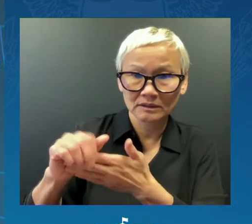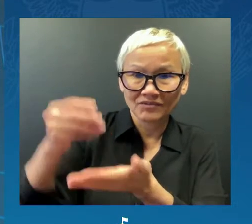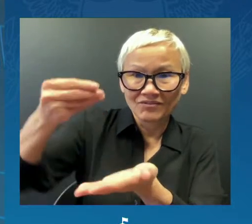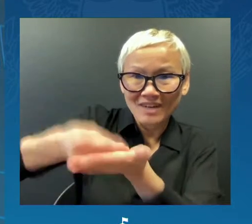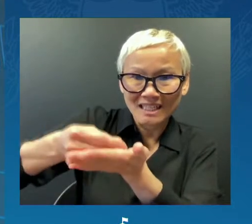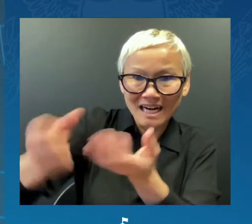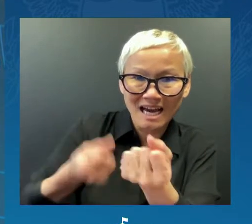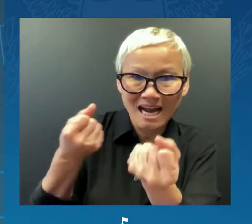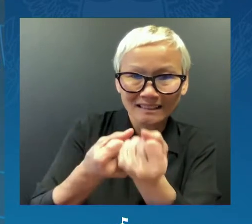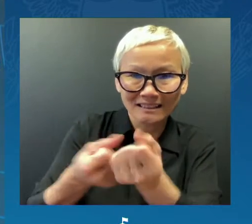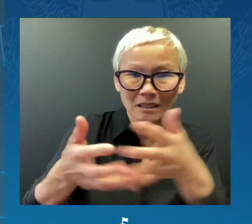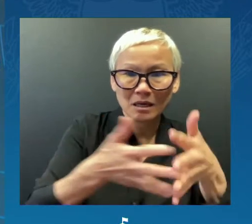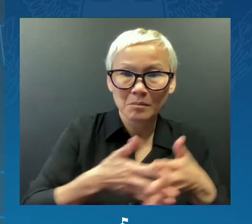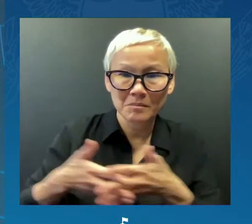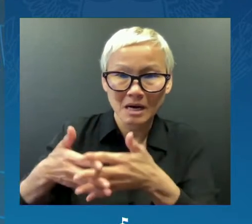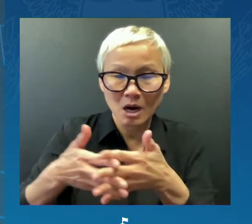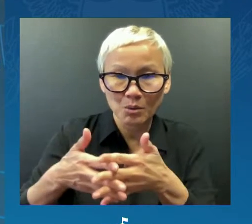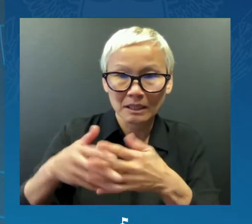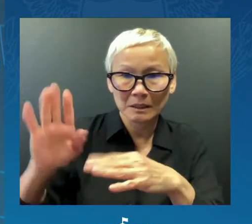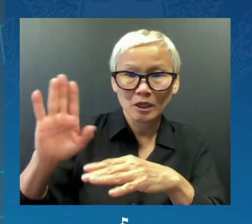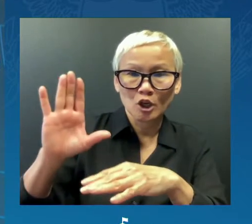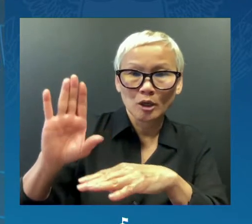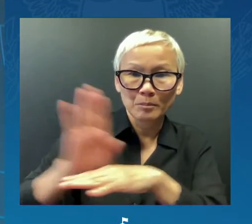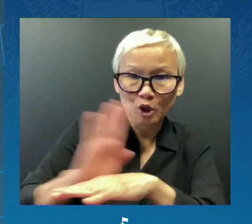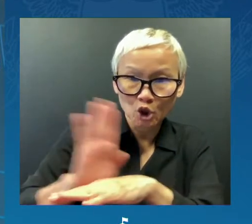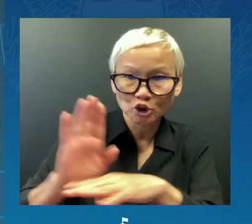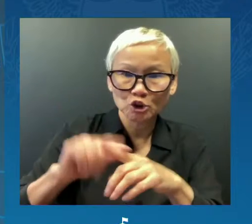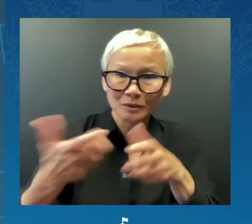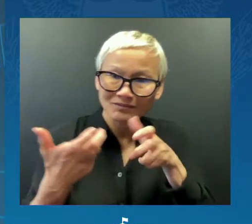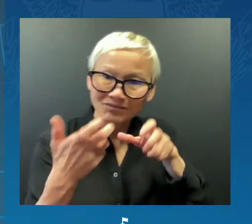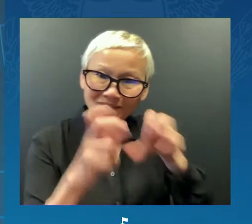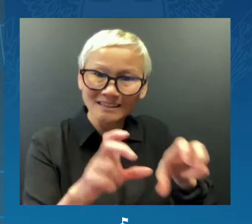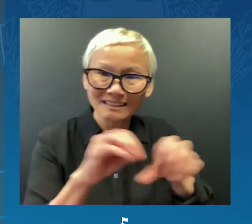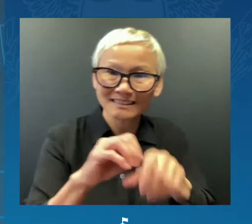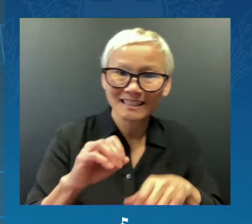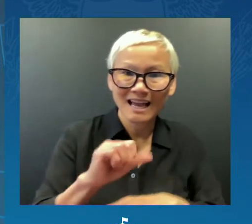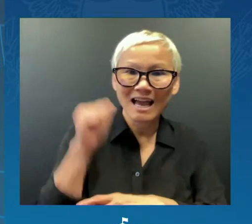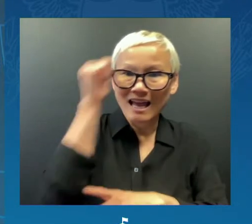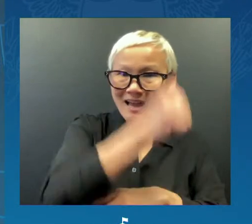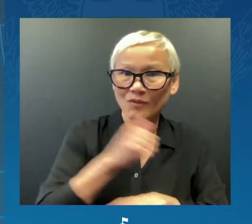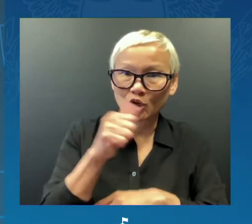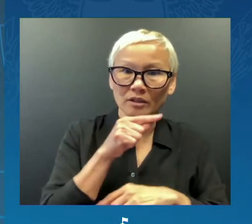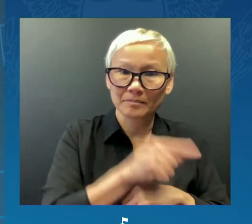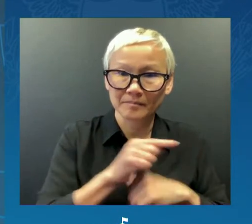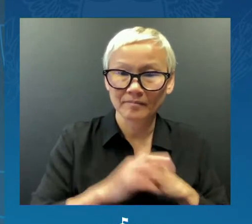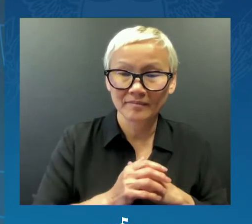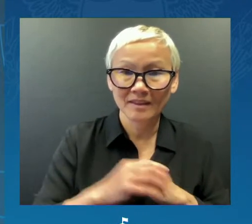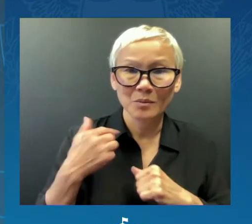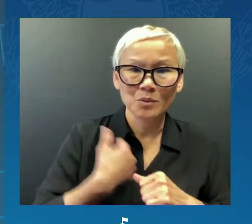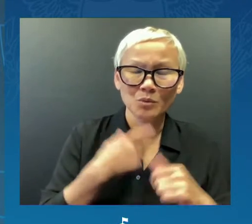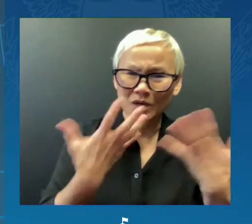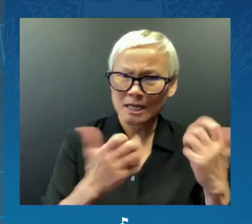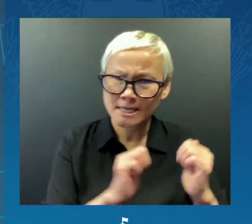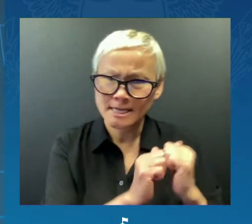This, we know and believe, will create jobs and opportunities in various sectors,